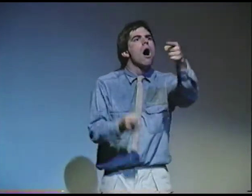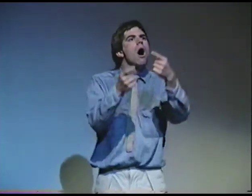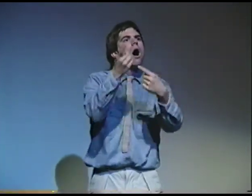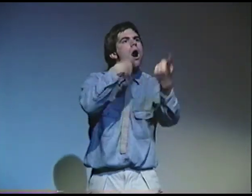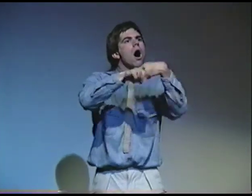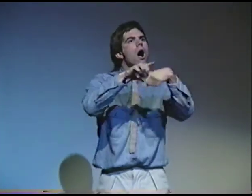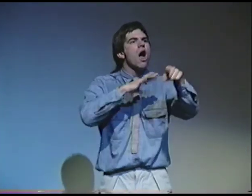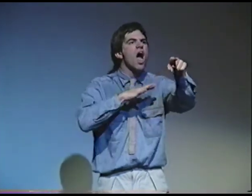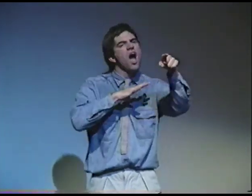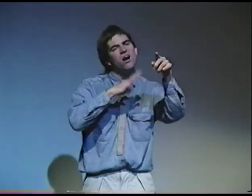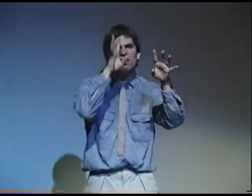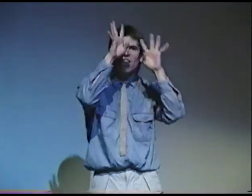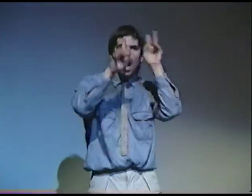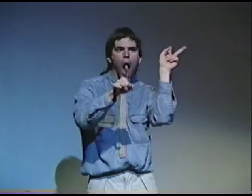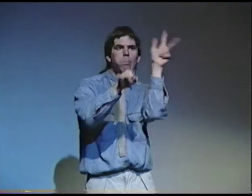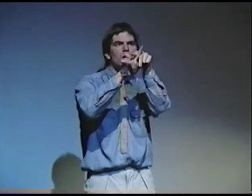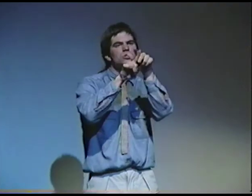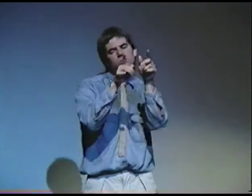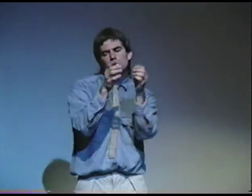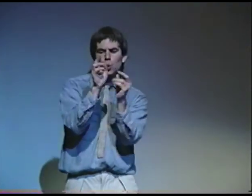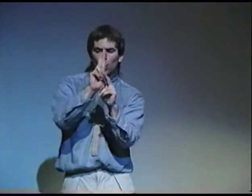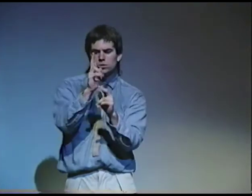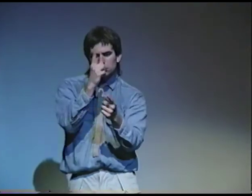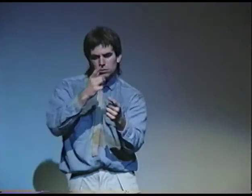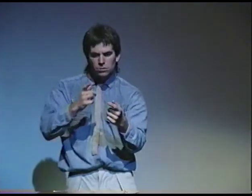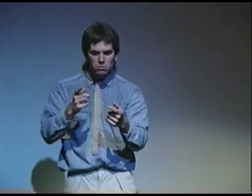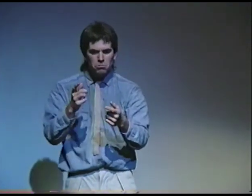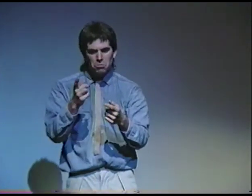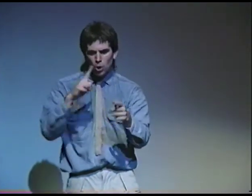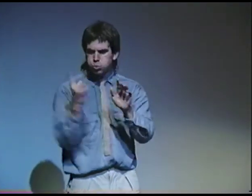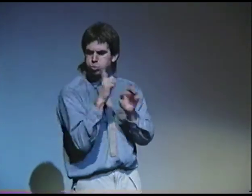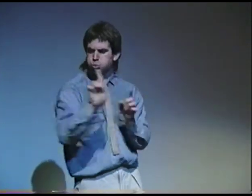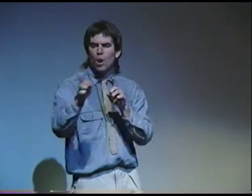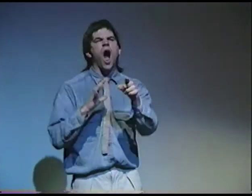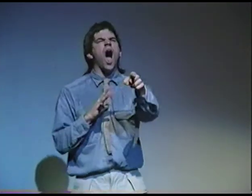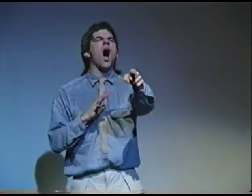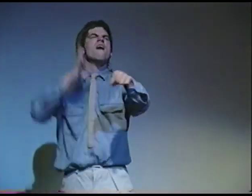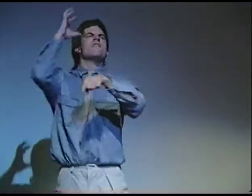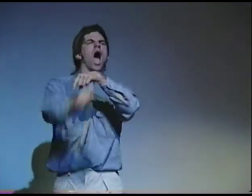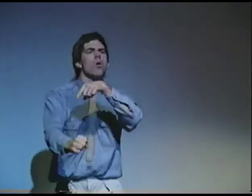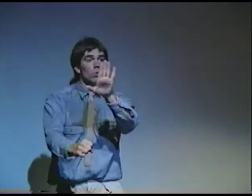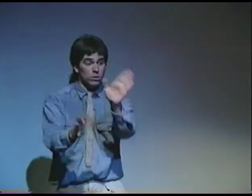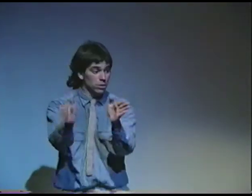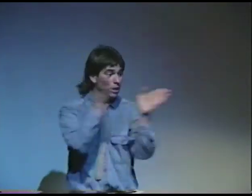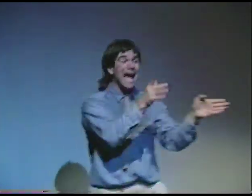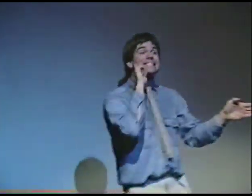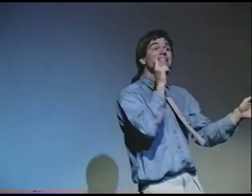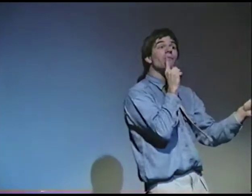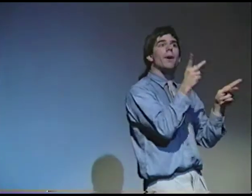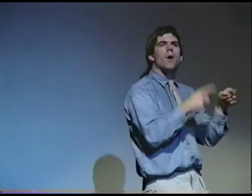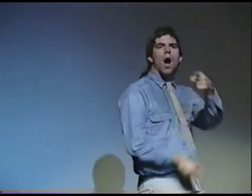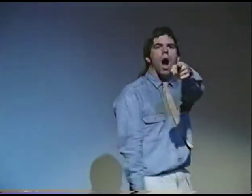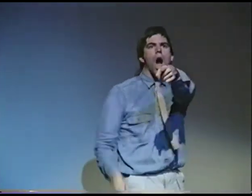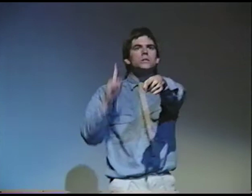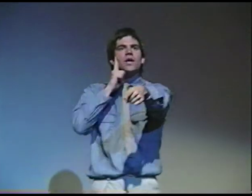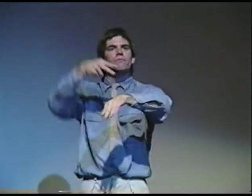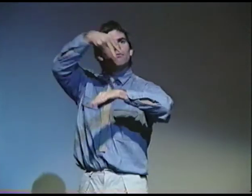But the hearing people who know sign language will say, wow that's amazing. That's far out. That's far out how a sign that.